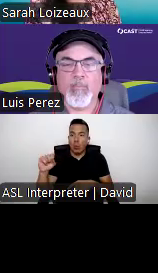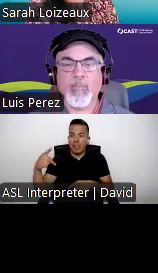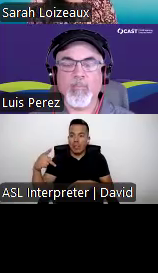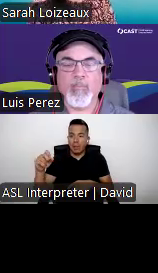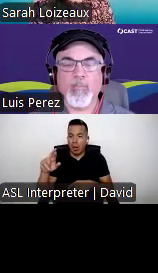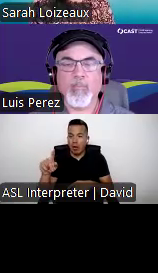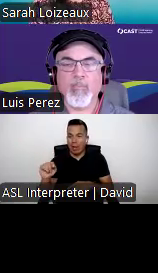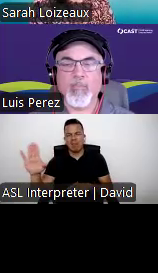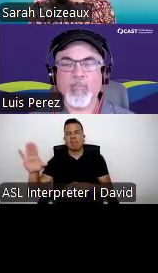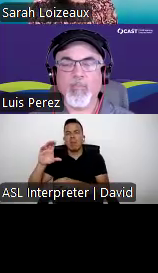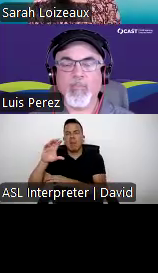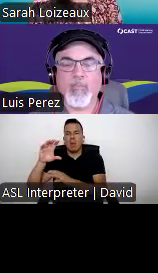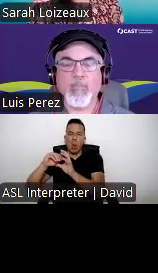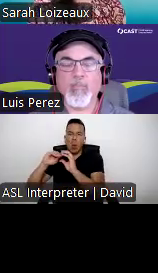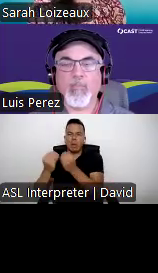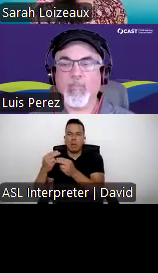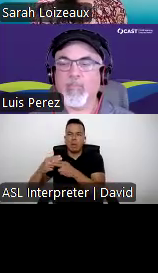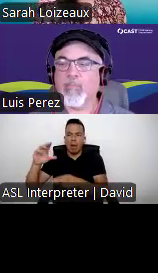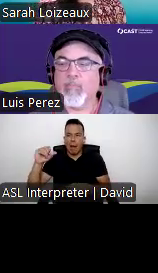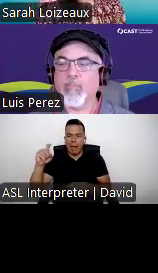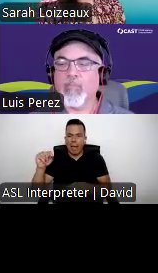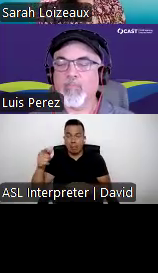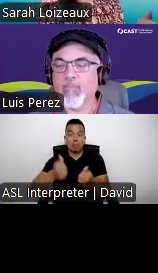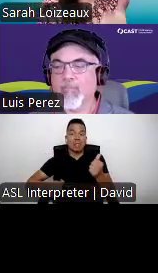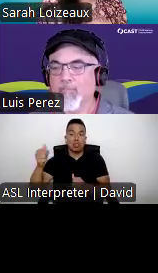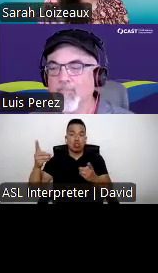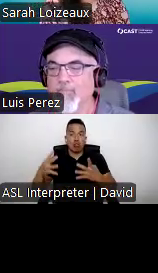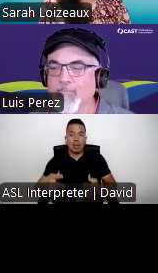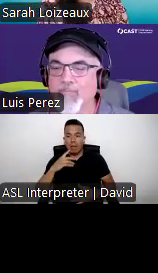Senior Director of Disability and Accessibility for CAST. Oh, you can move to the next slide,